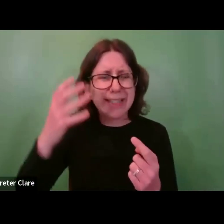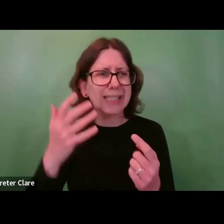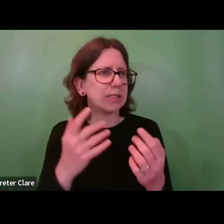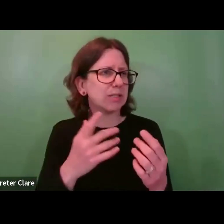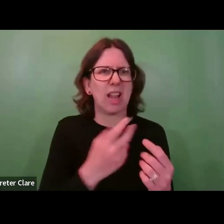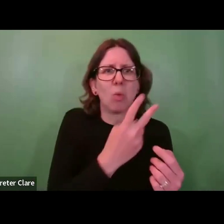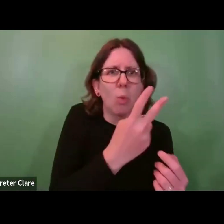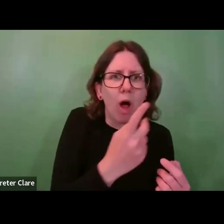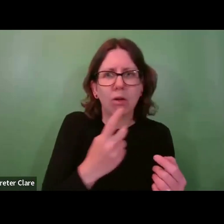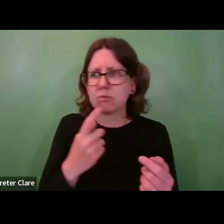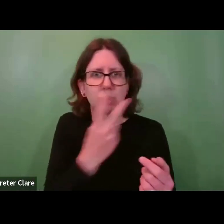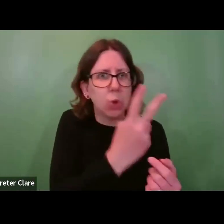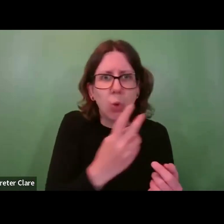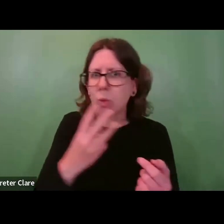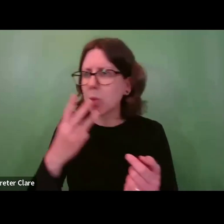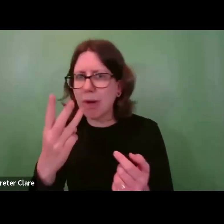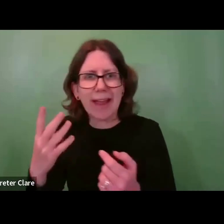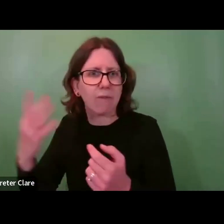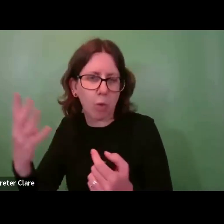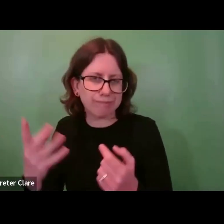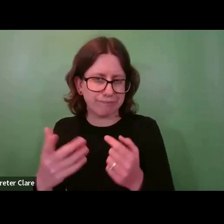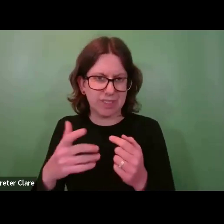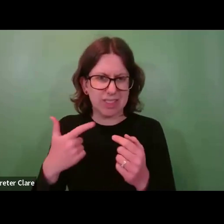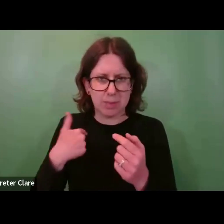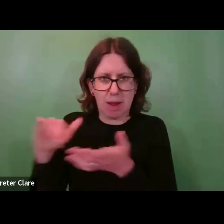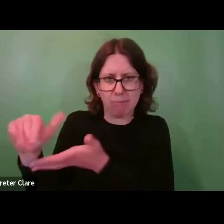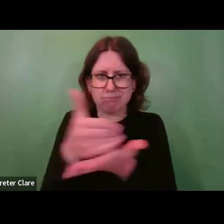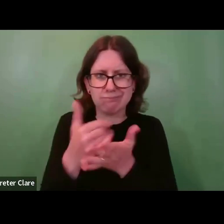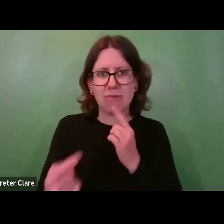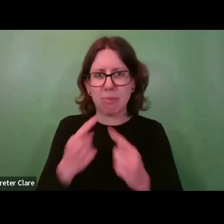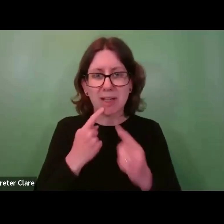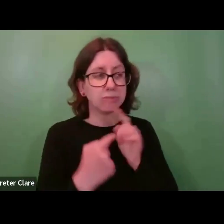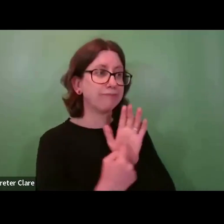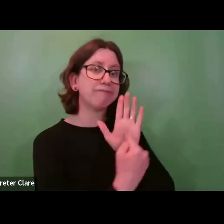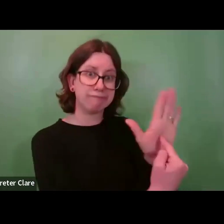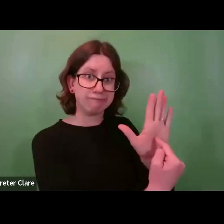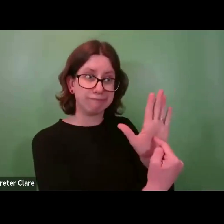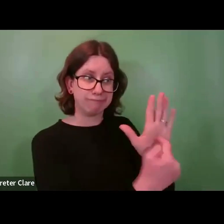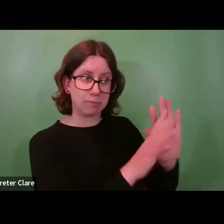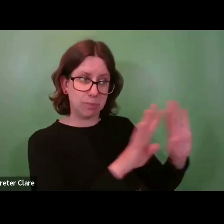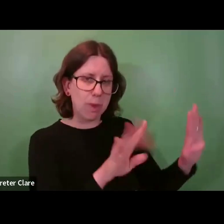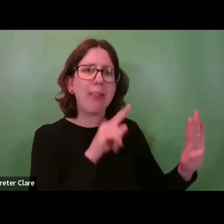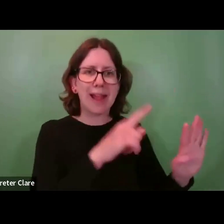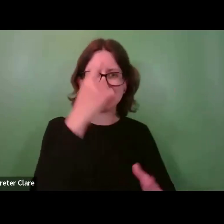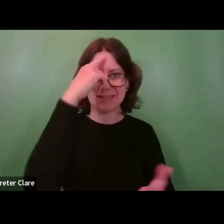we ought to do something about that." And they held that category for the first time in Rio Paralympics in 2016.